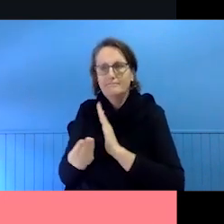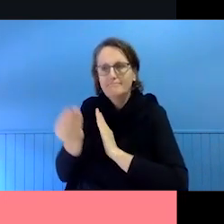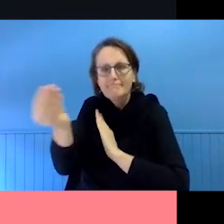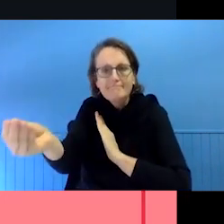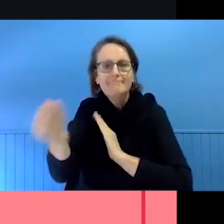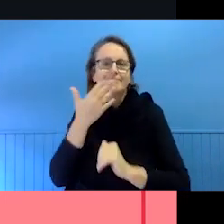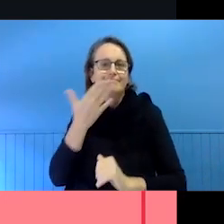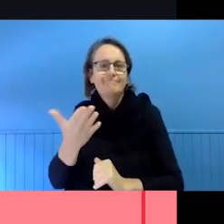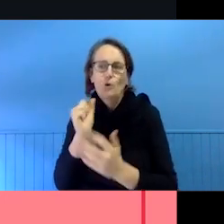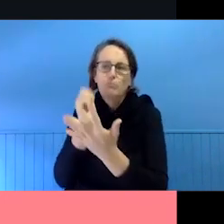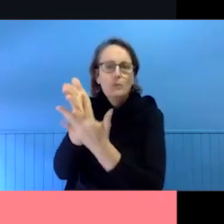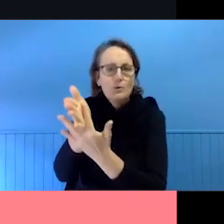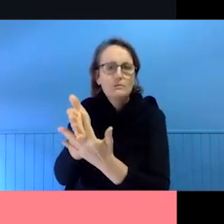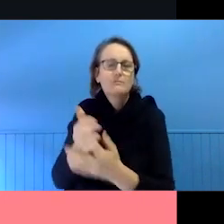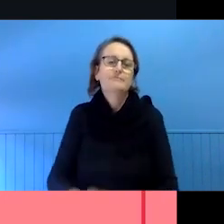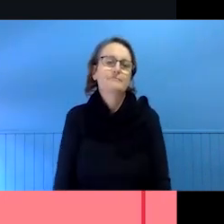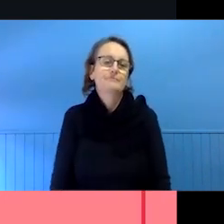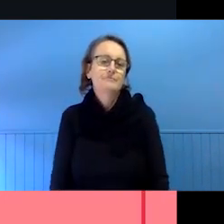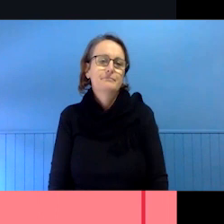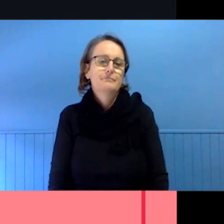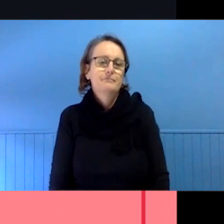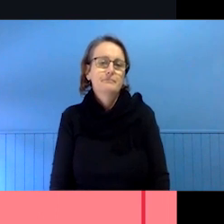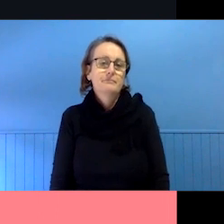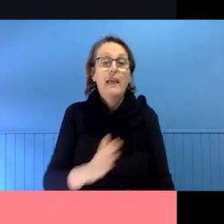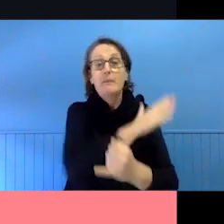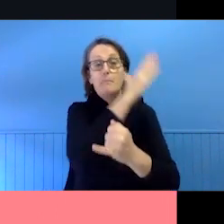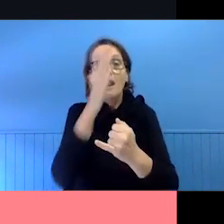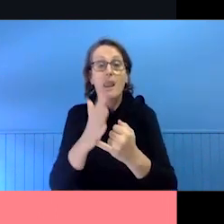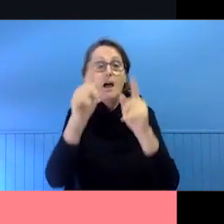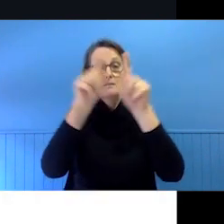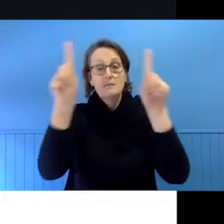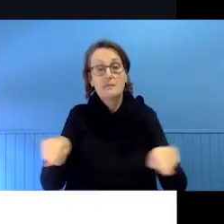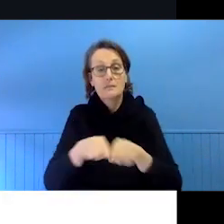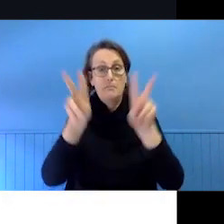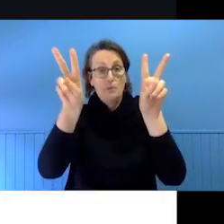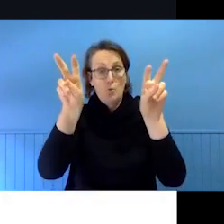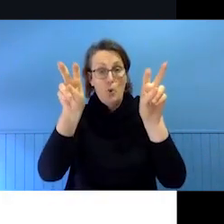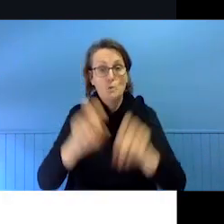It brings me to this final slide, which is a quote I want to share with you.